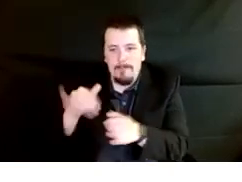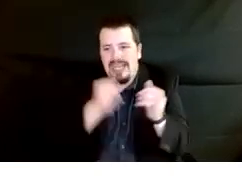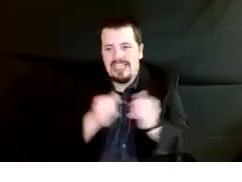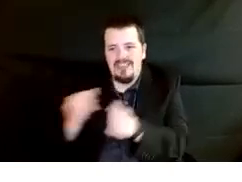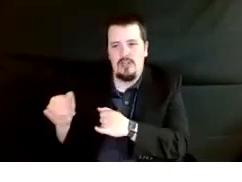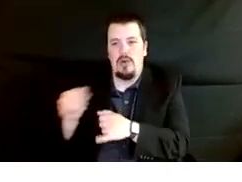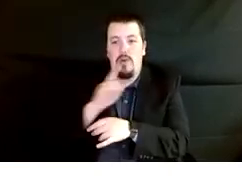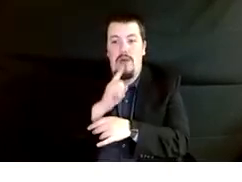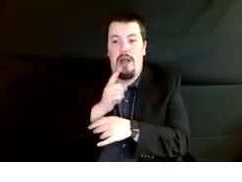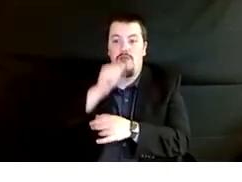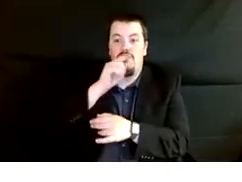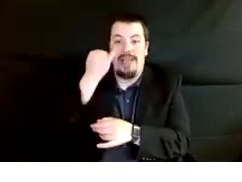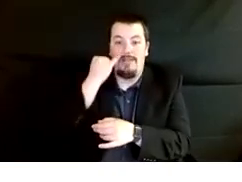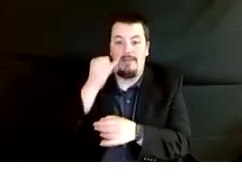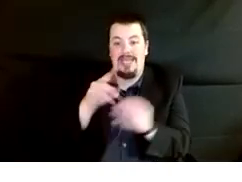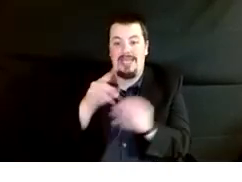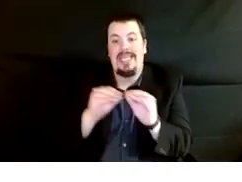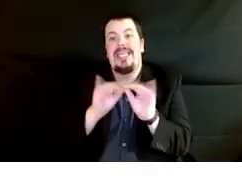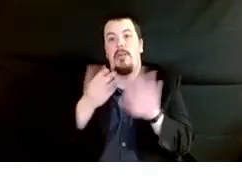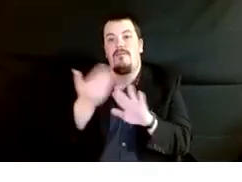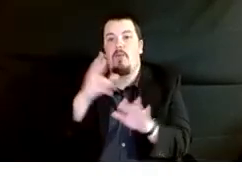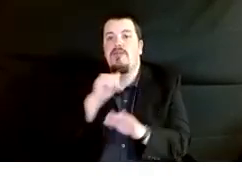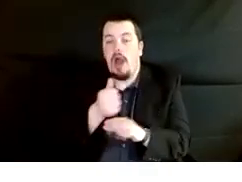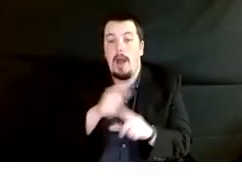and i'm not sure if we make this clear before or not but basically the guidelines were treating